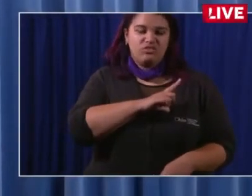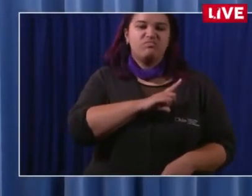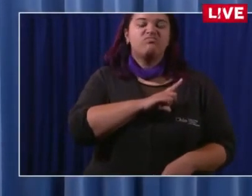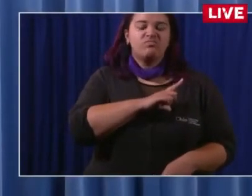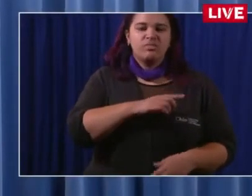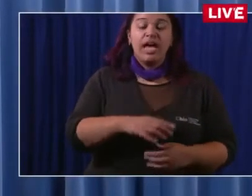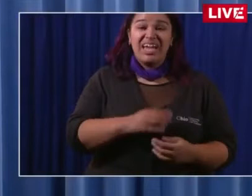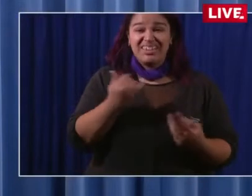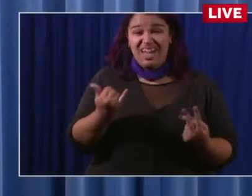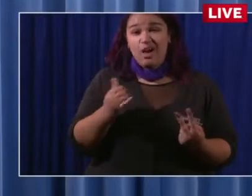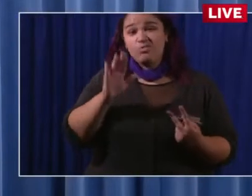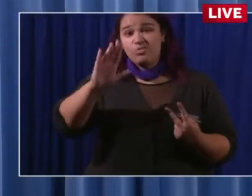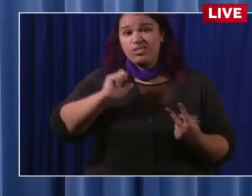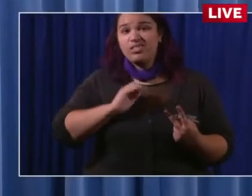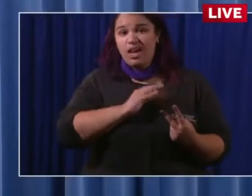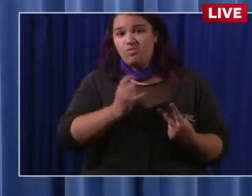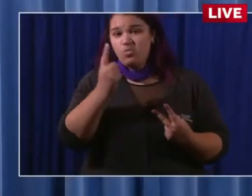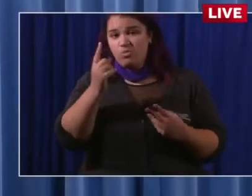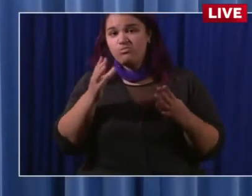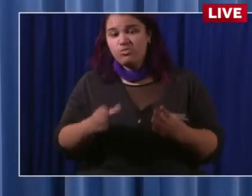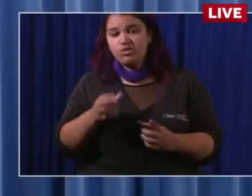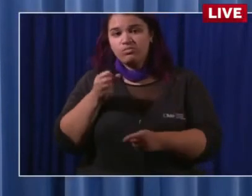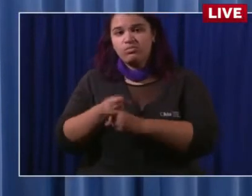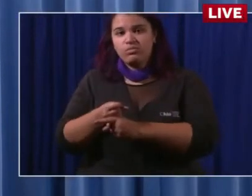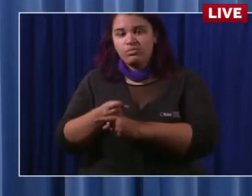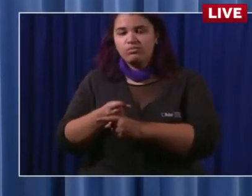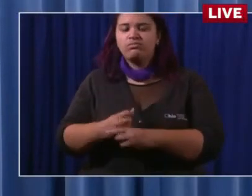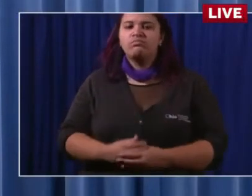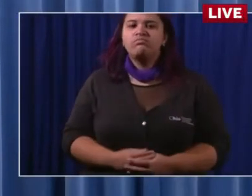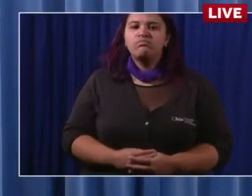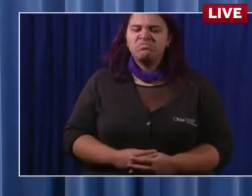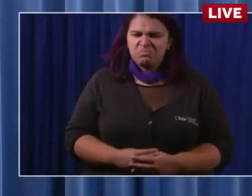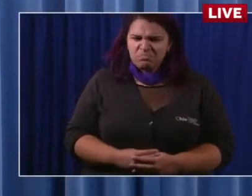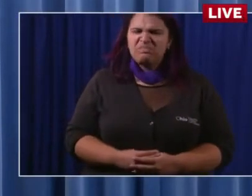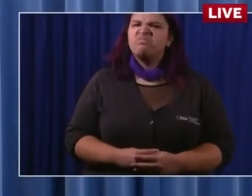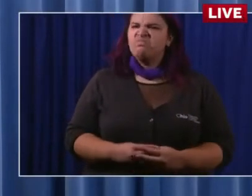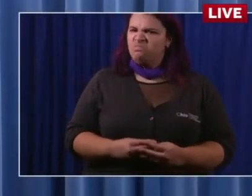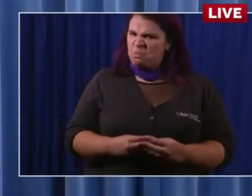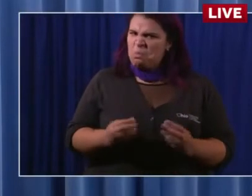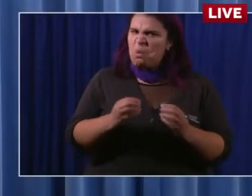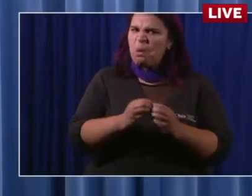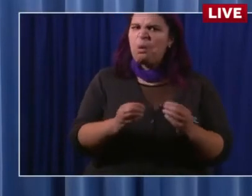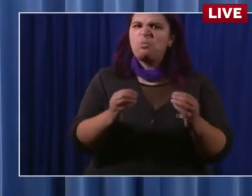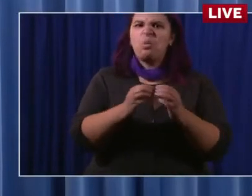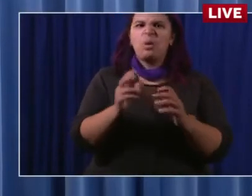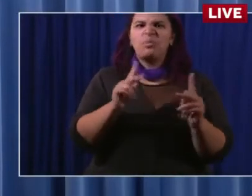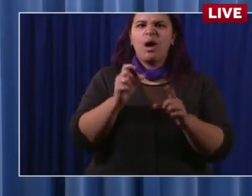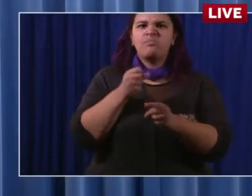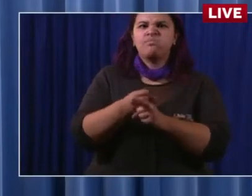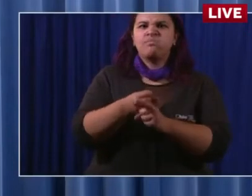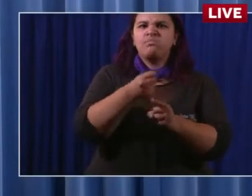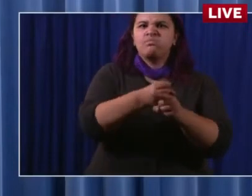GOVERNOR DEWINE, YOU HAVE A STAFFER WHO UNFORTUNATELY TESTED POSITIVE, AND MANY MORE STAFFERS ARE BECOMING INFECTED.